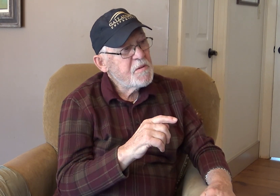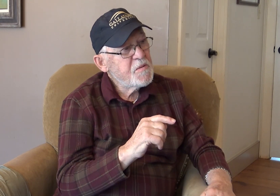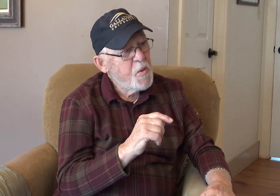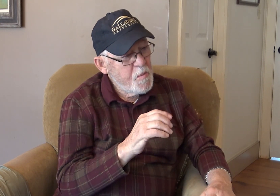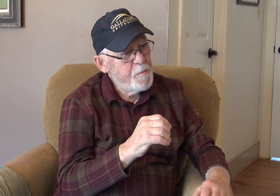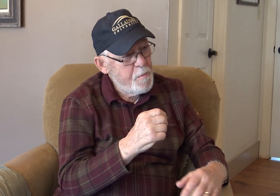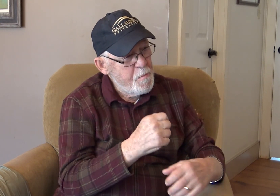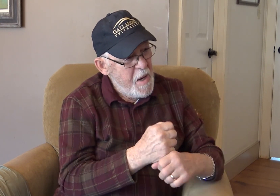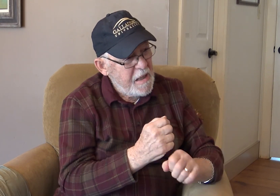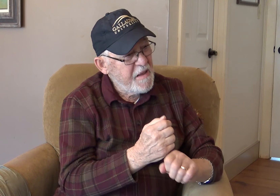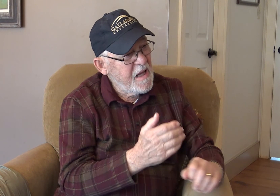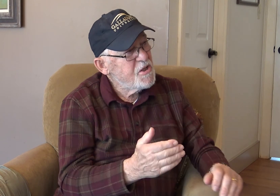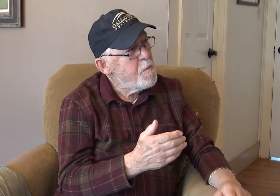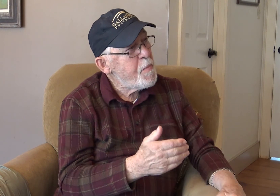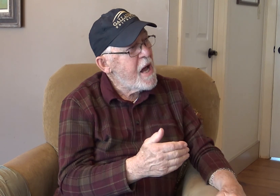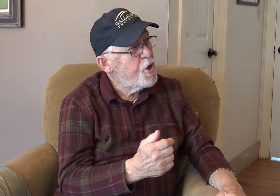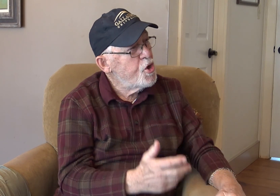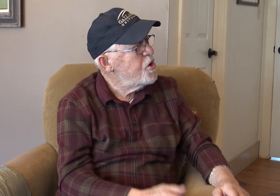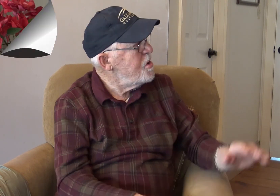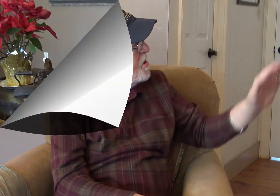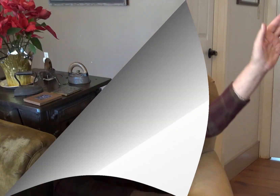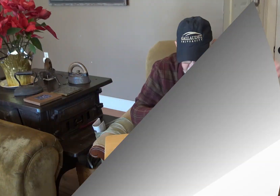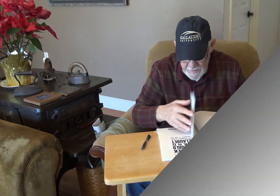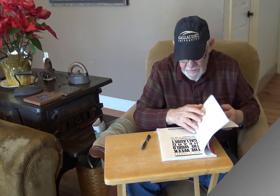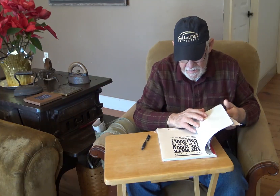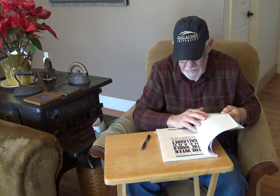to make things better.